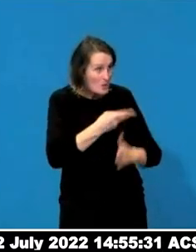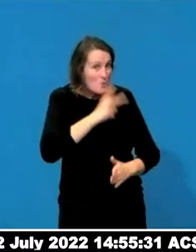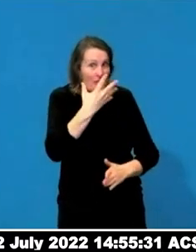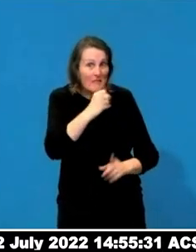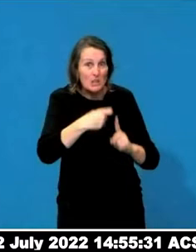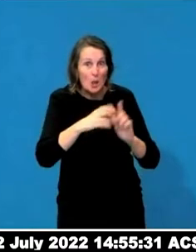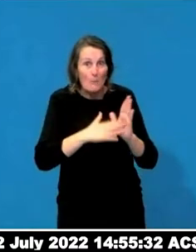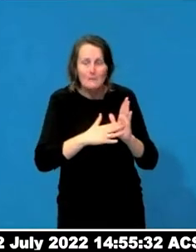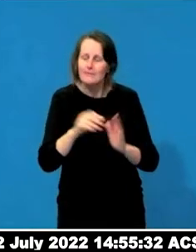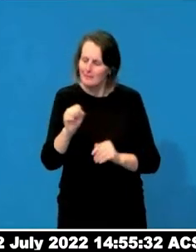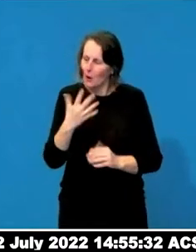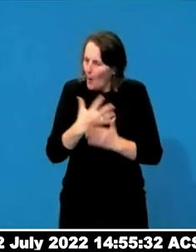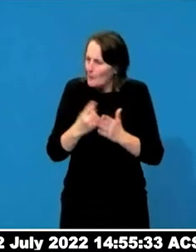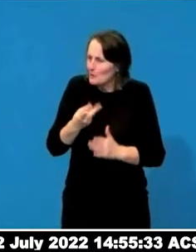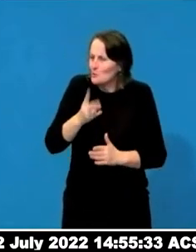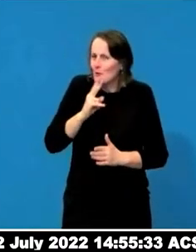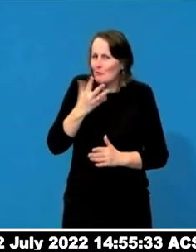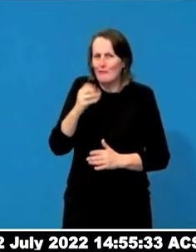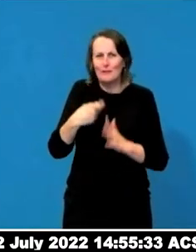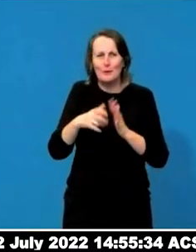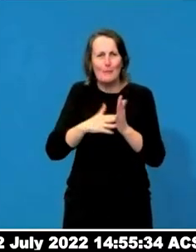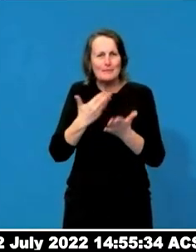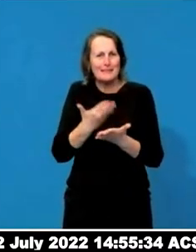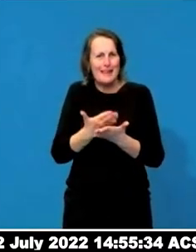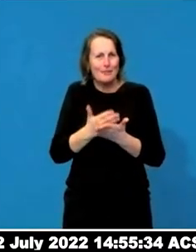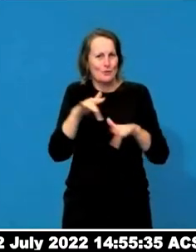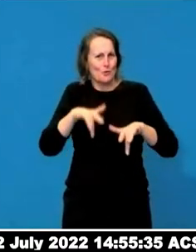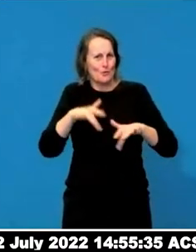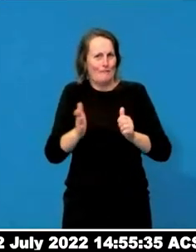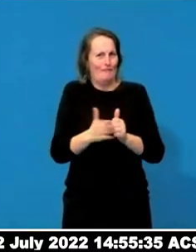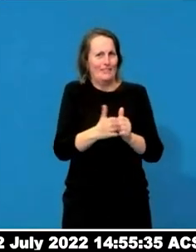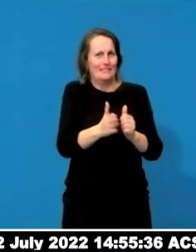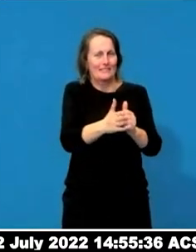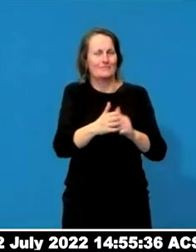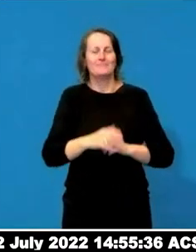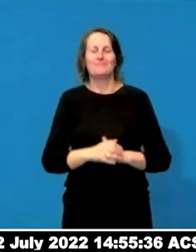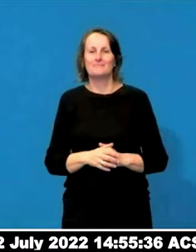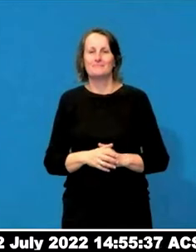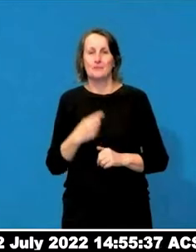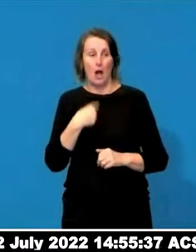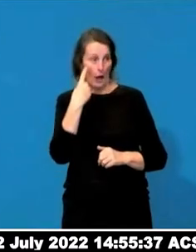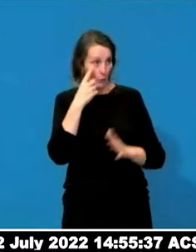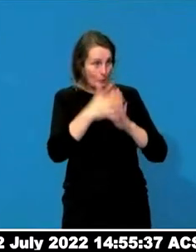Only 250km. Yes. I thought you might have meant 250 metres. No.